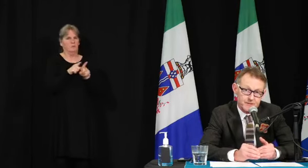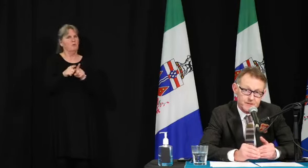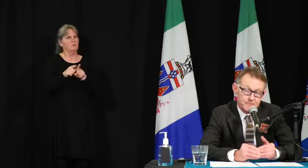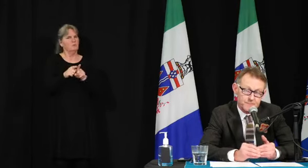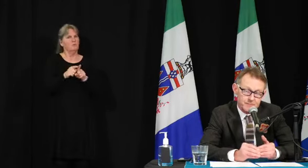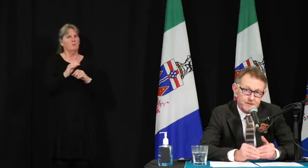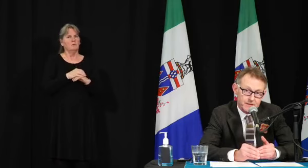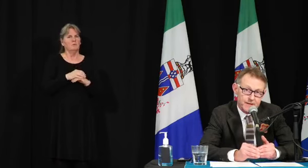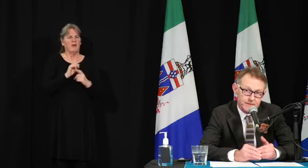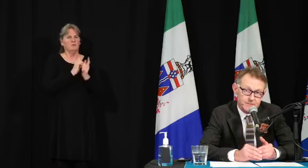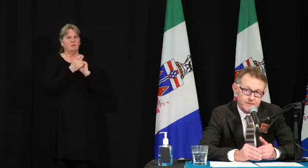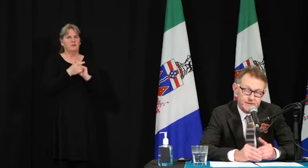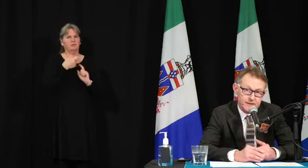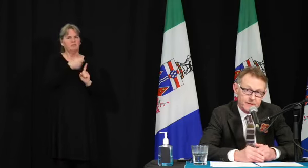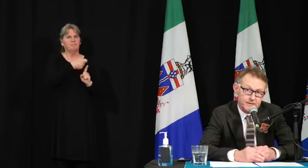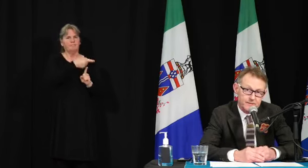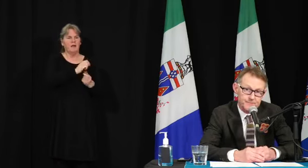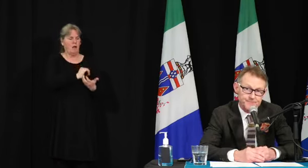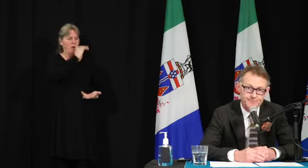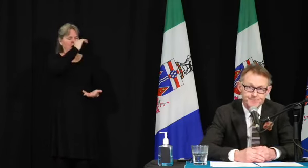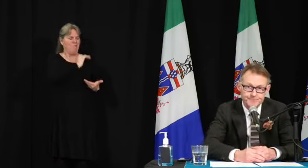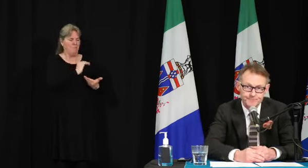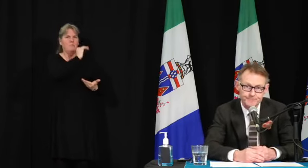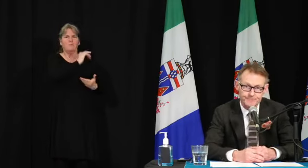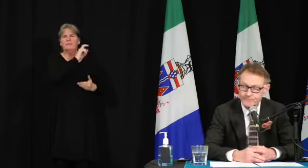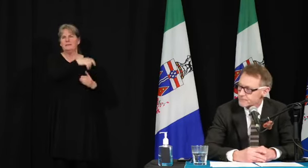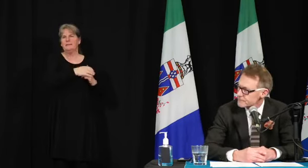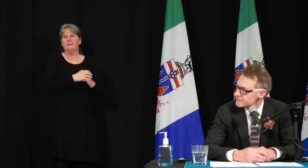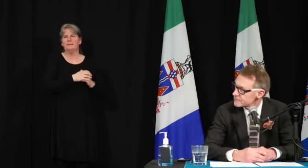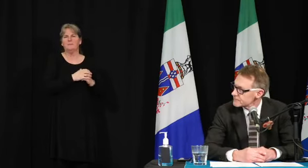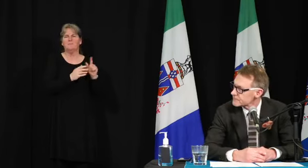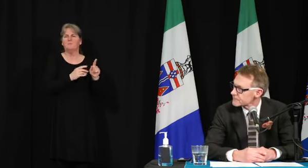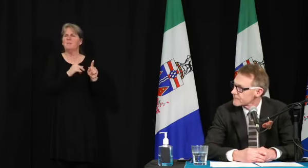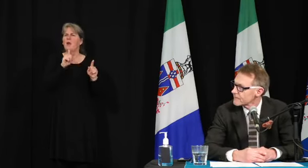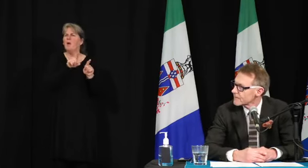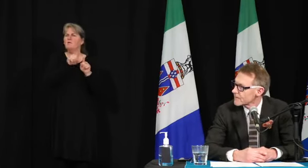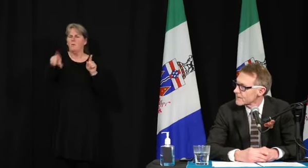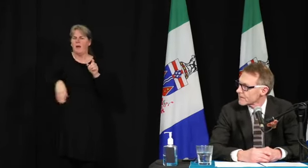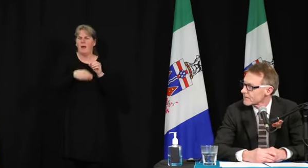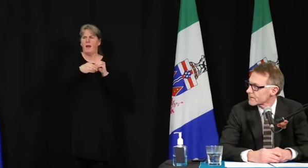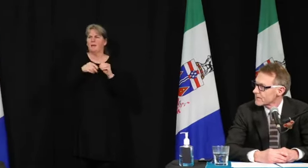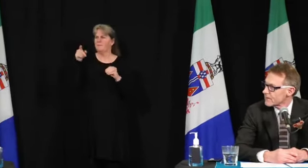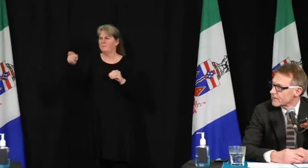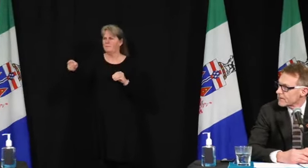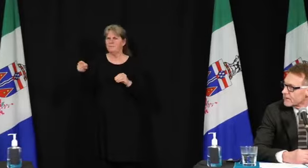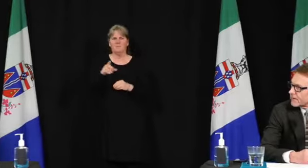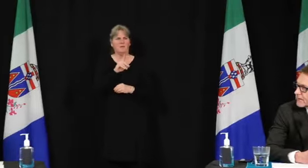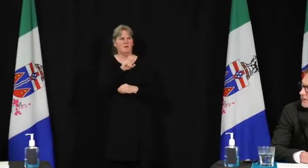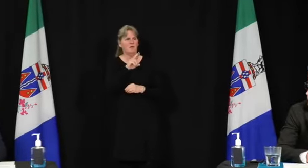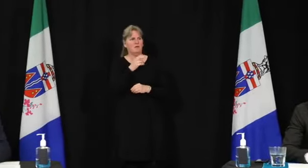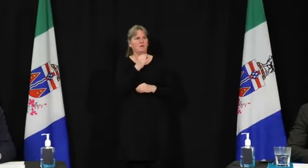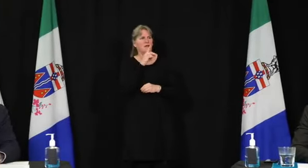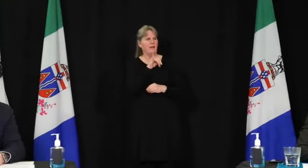changes to PPE estimates in that case. I will just add to that too. Dr Hanley and I had a great